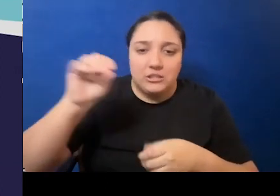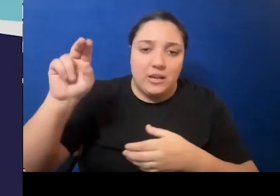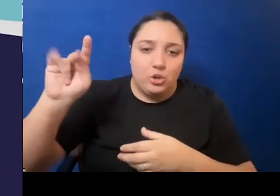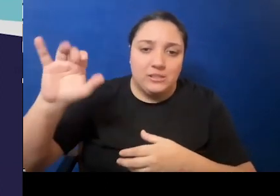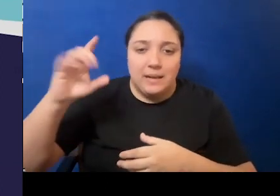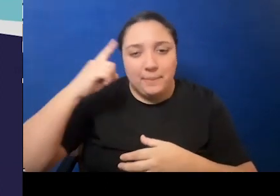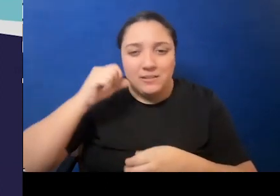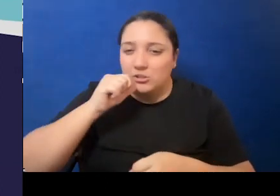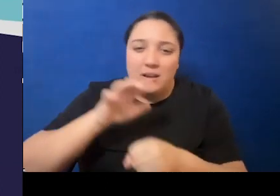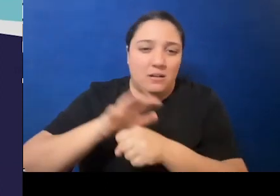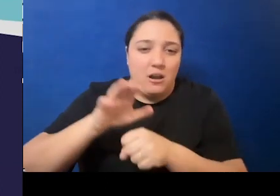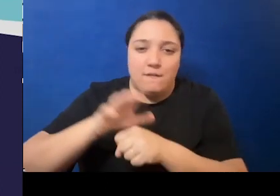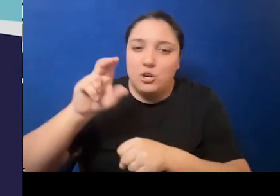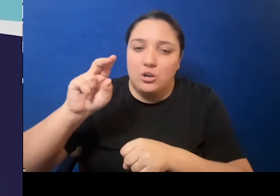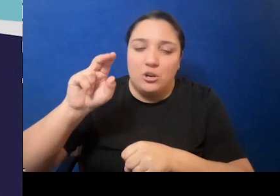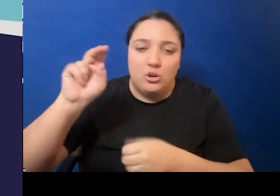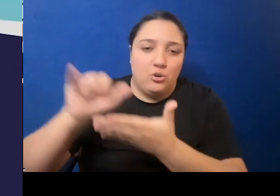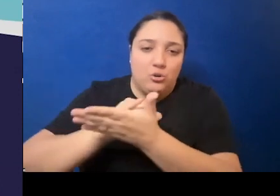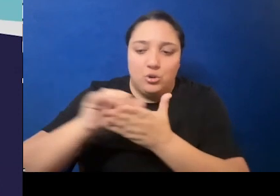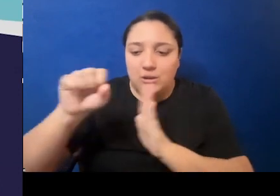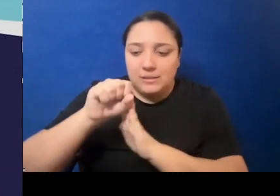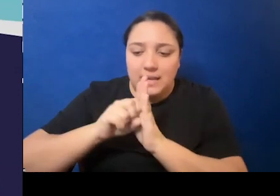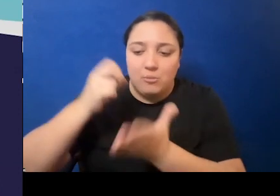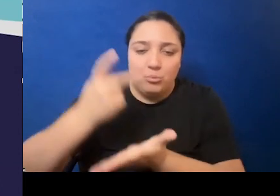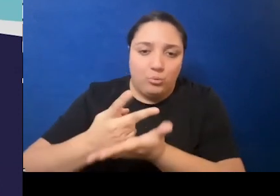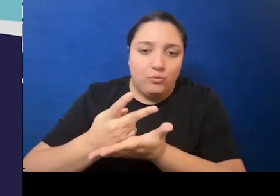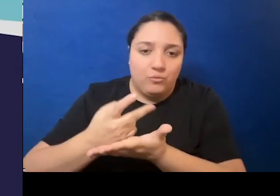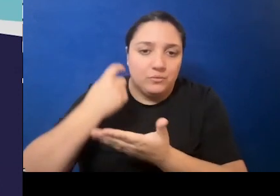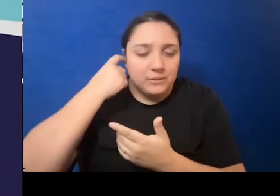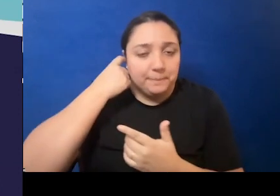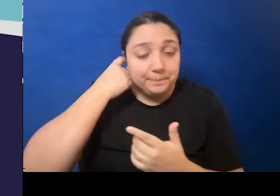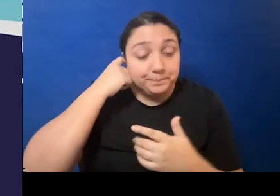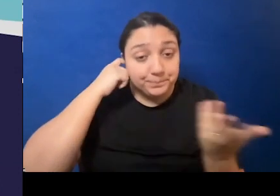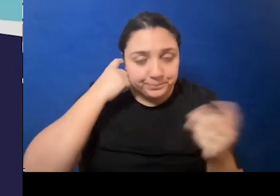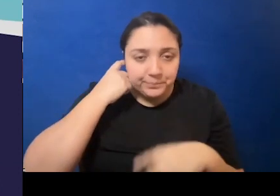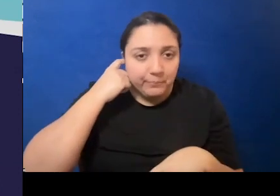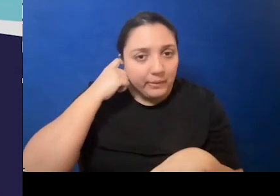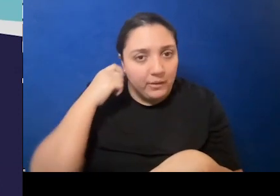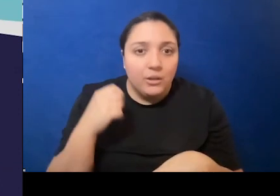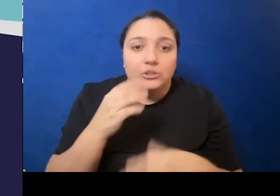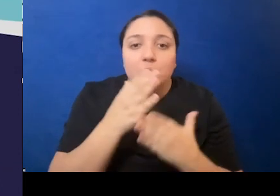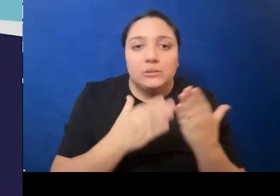STATE APPROVED SCHOOLS THAT ARE APPROPRIATE. SO JUST SOME OF THE BEST PRACTICES IN ADDITION TO THE